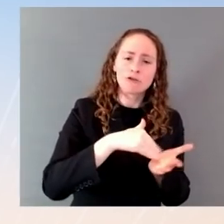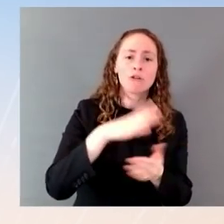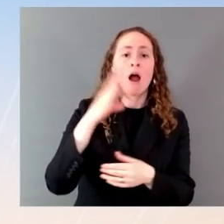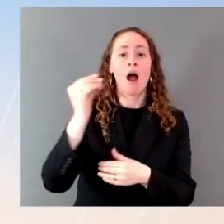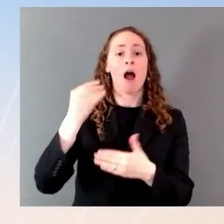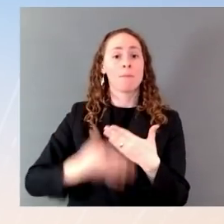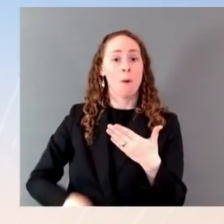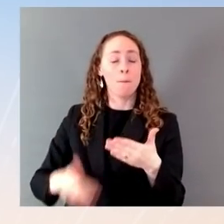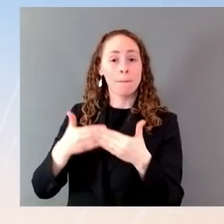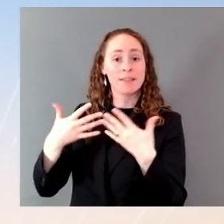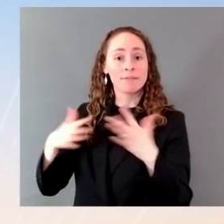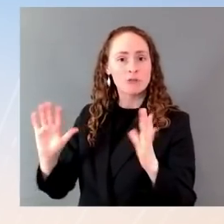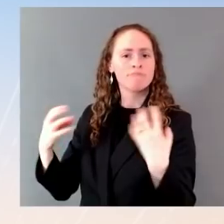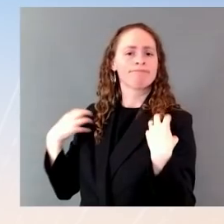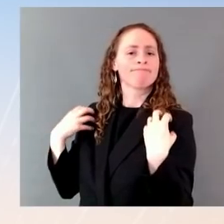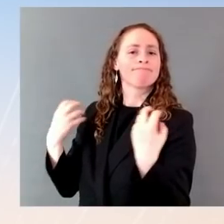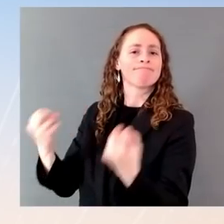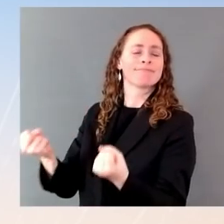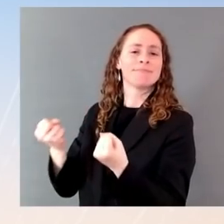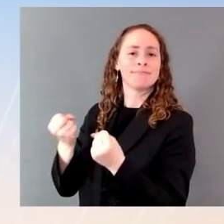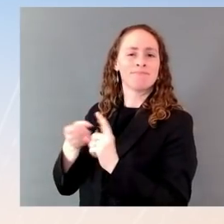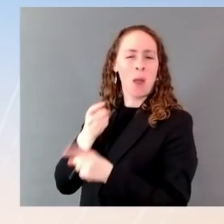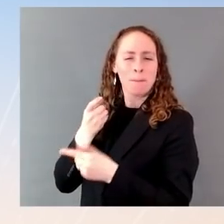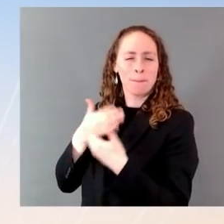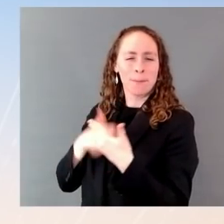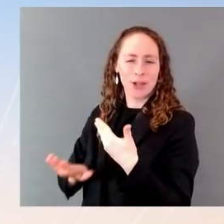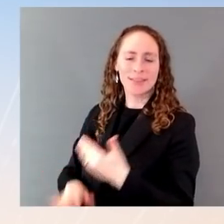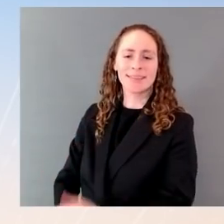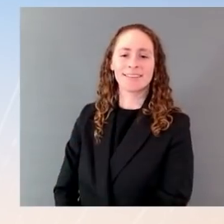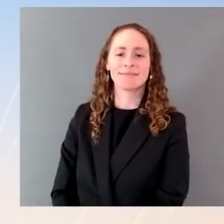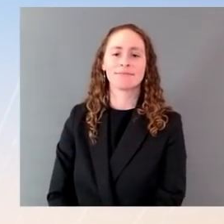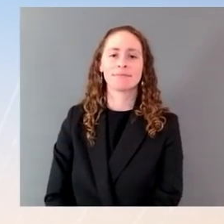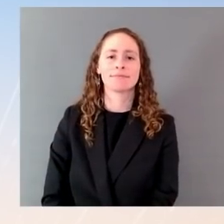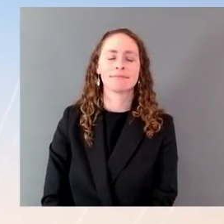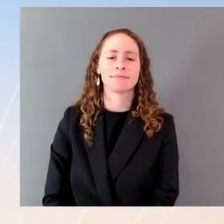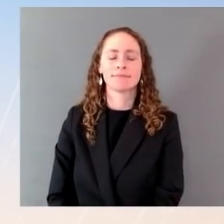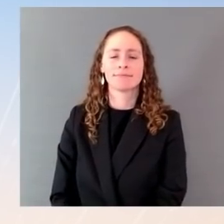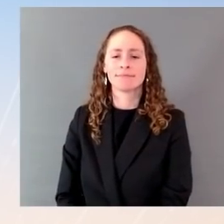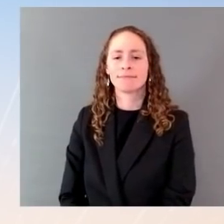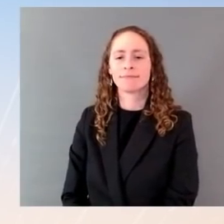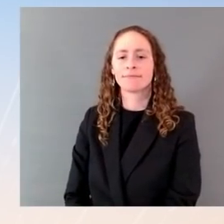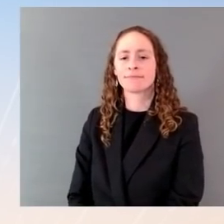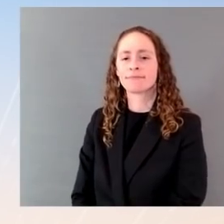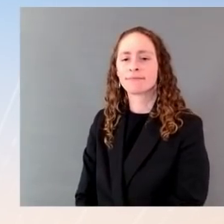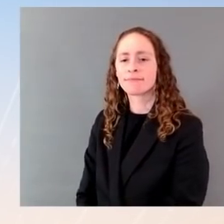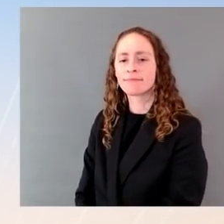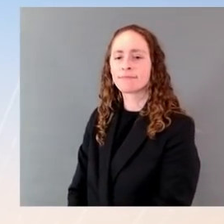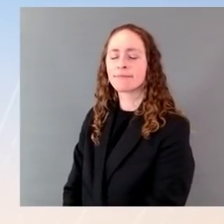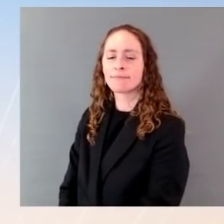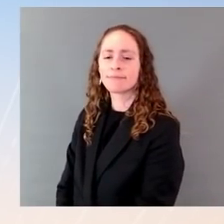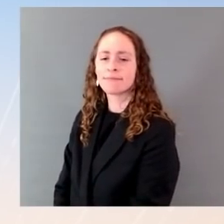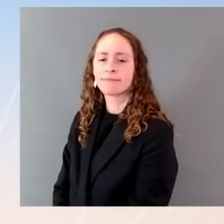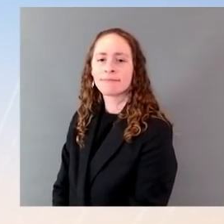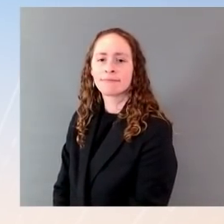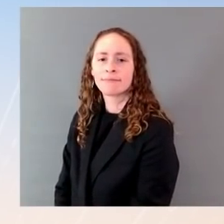from enforcing the COVID-19 mandate -- vaccine mandate for employees or federal contractors?